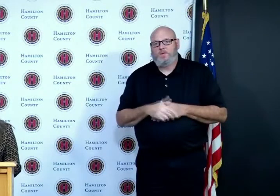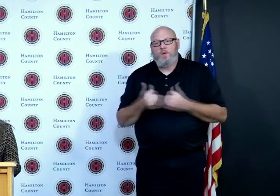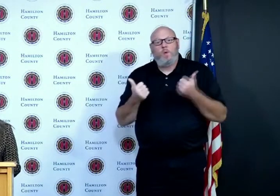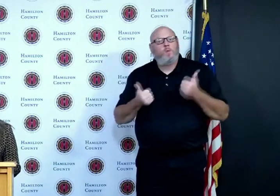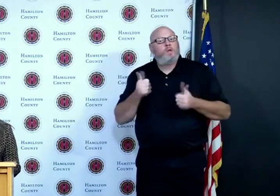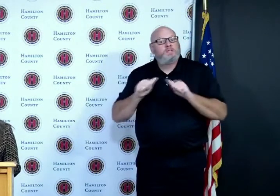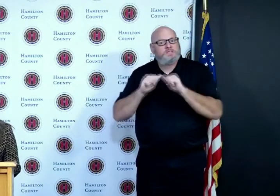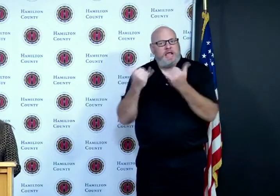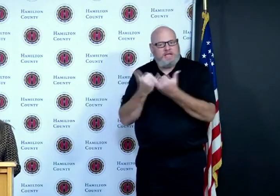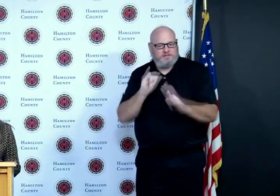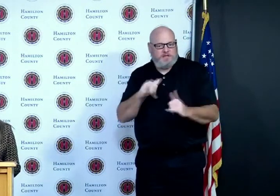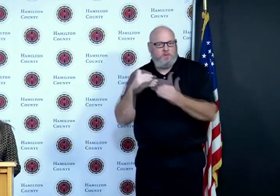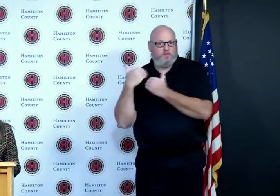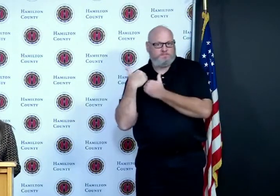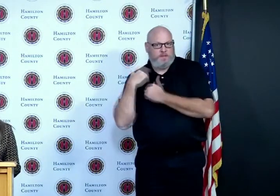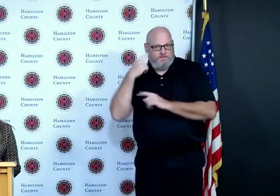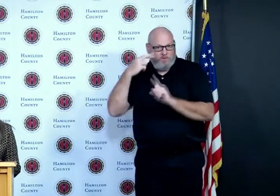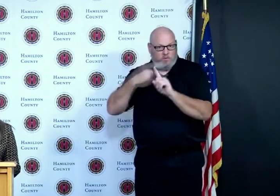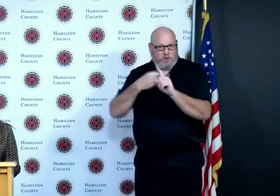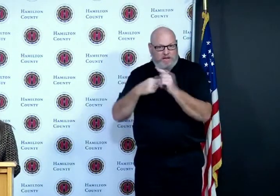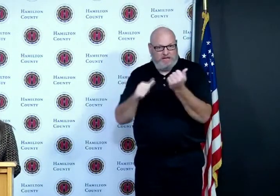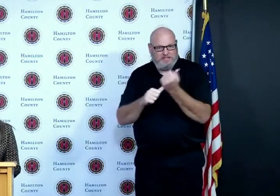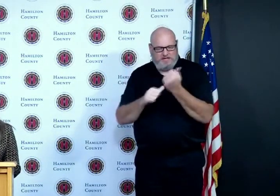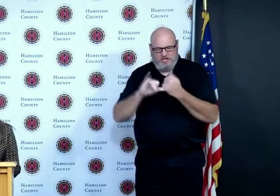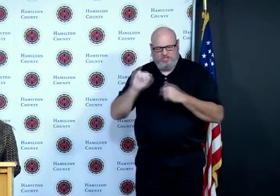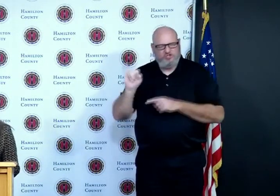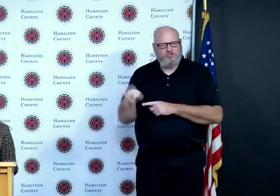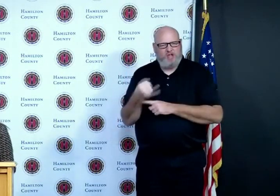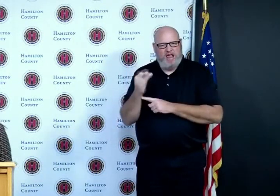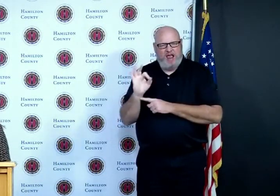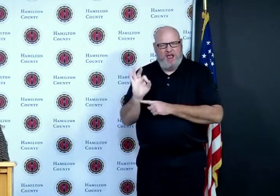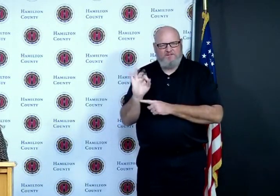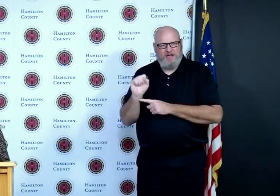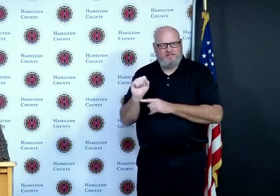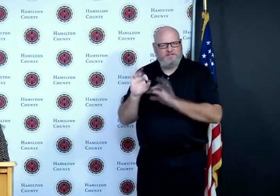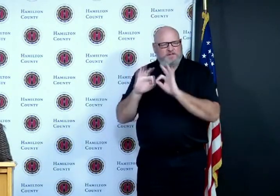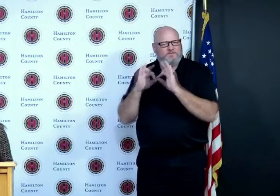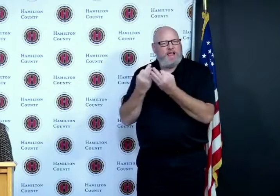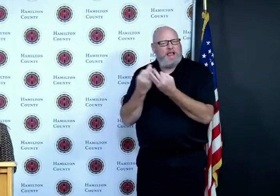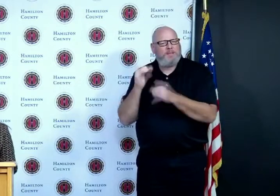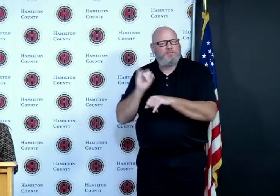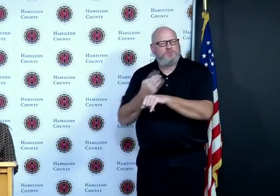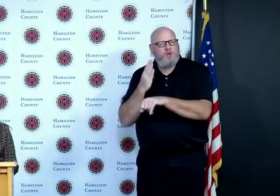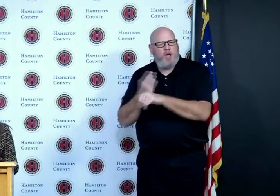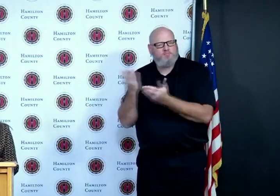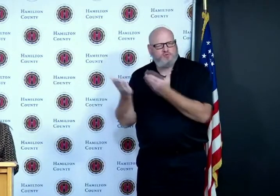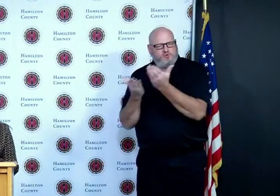and then this extra 6.65 is being reprogrammed so kind of a high level three buckets of what